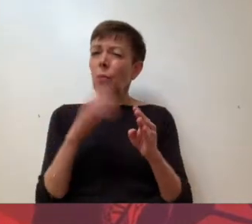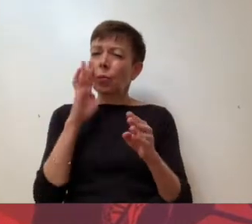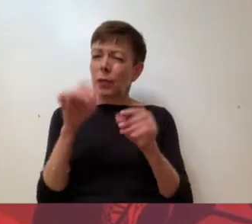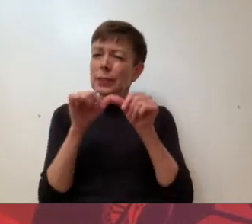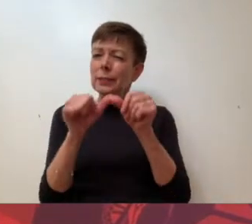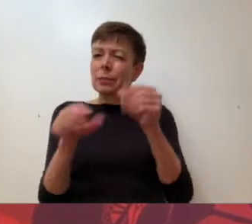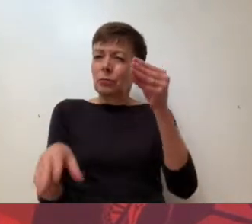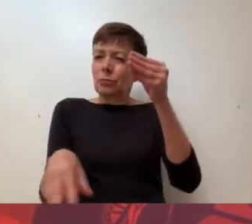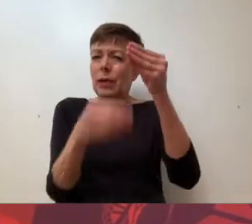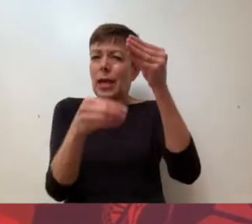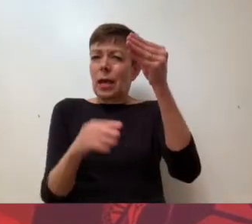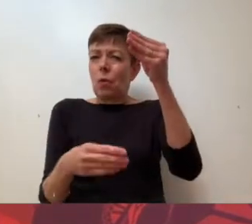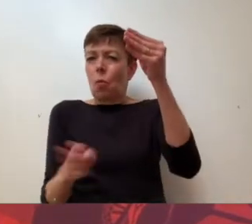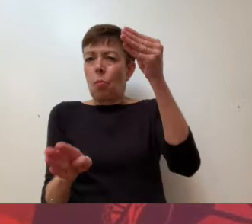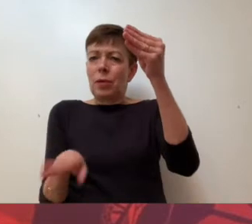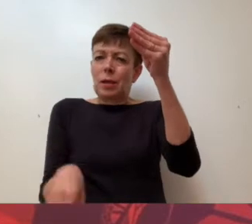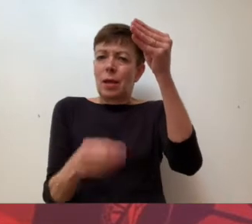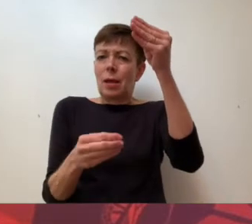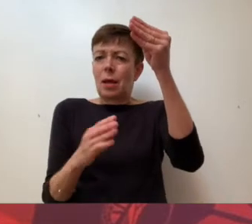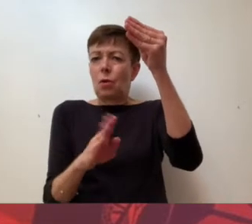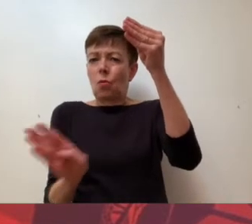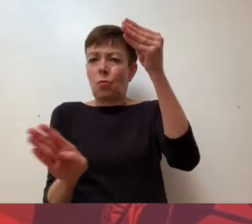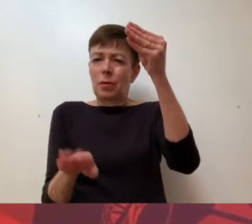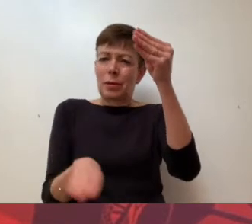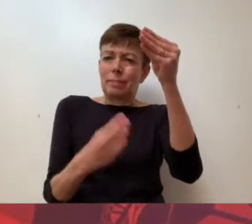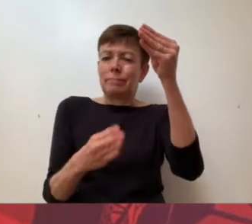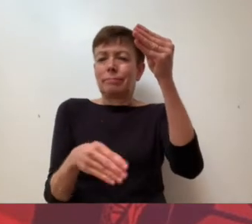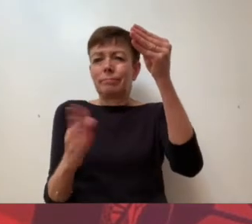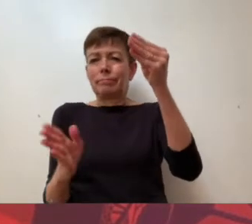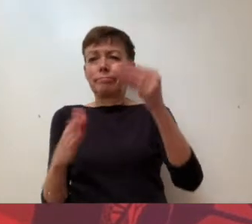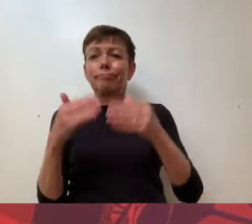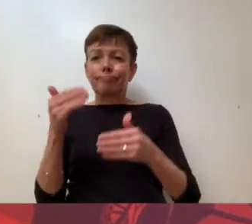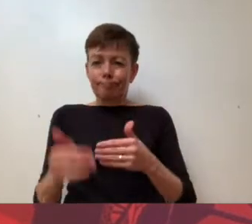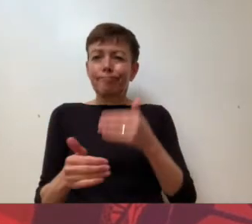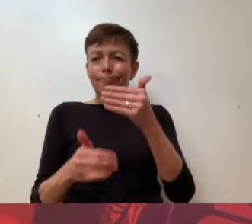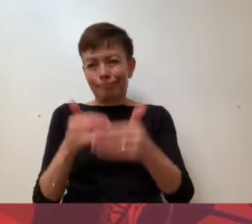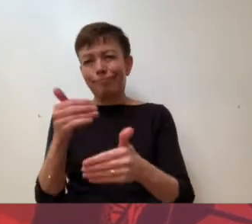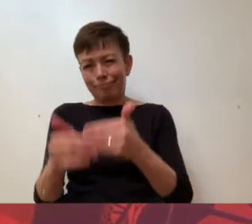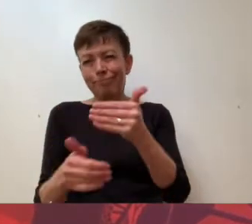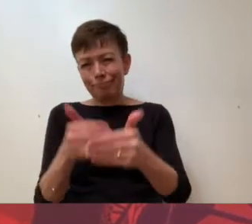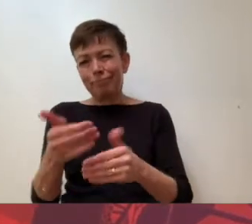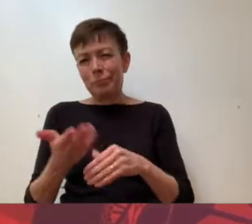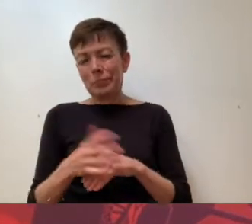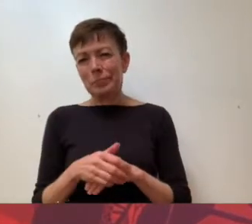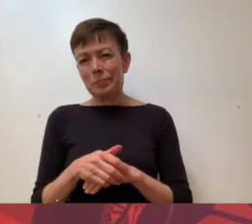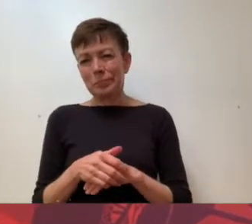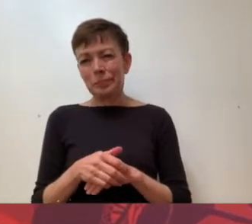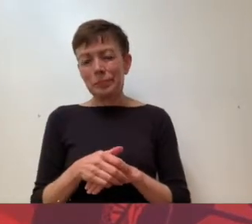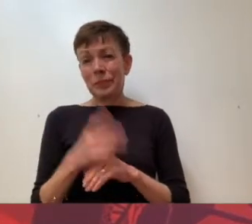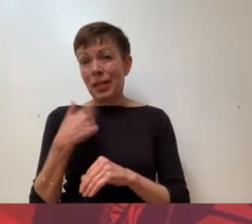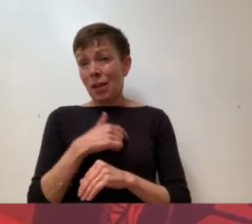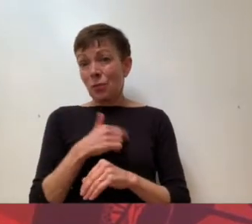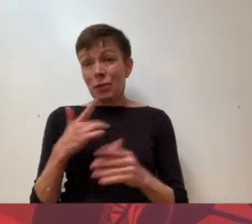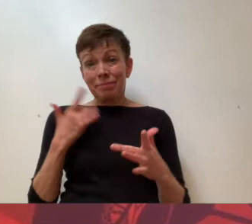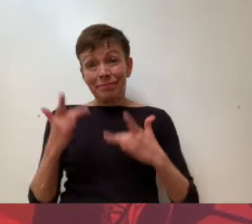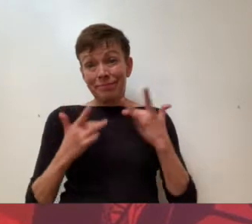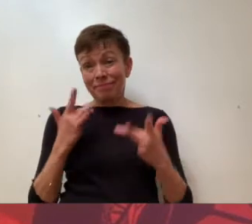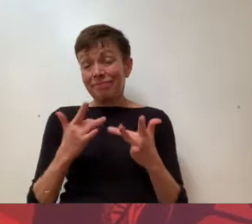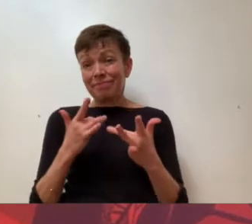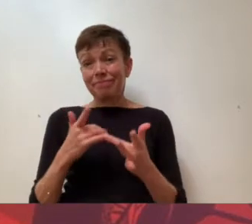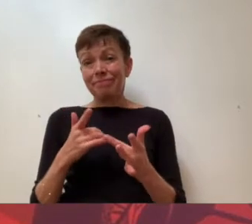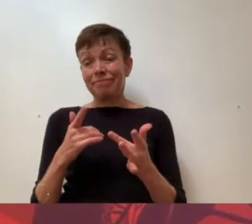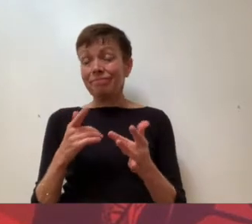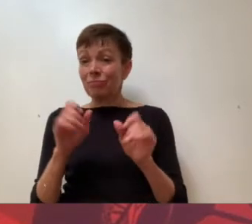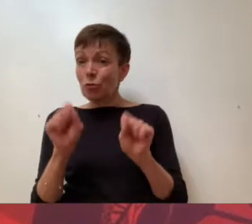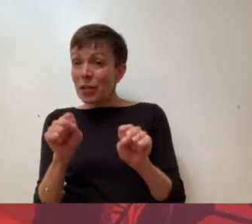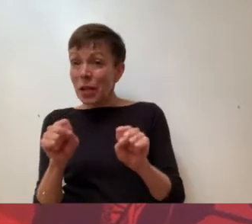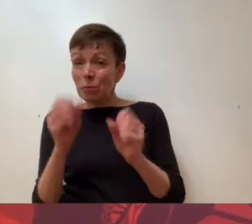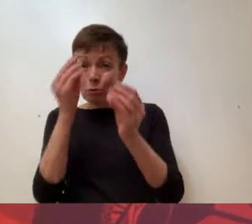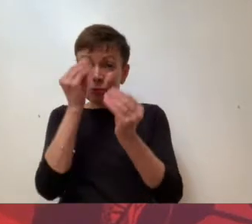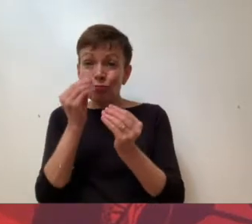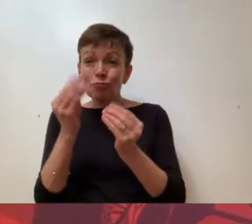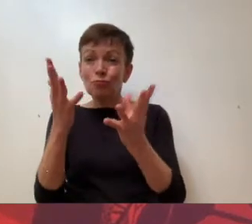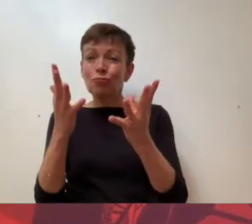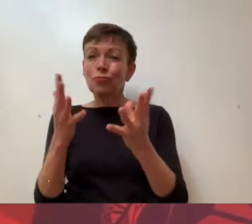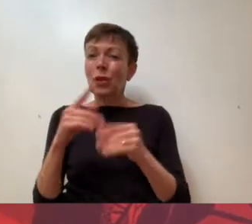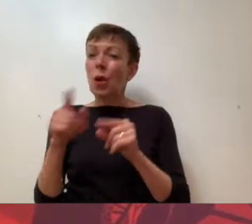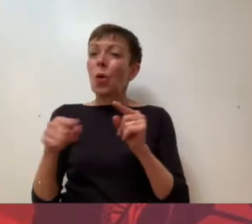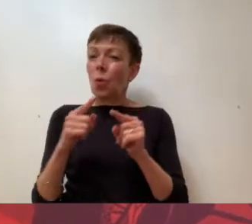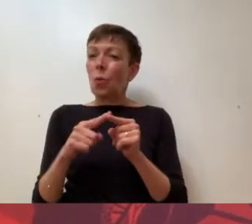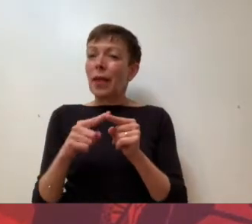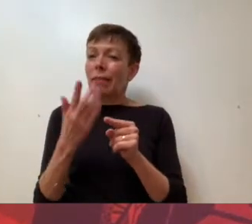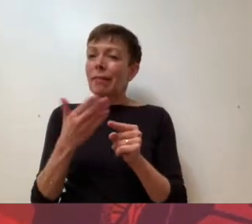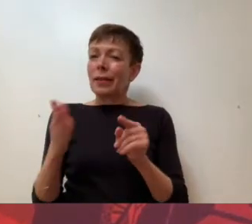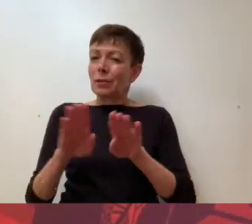but due to some hard work and creative thinking from the folks at WEES and their partners,